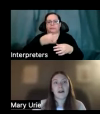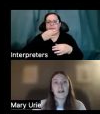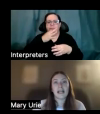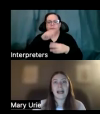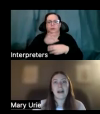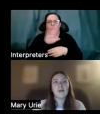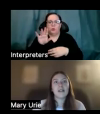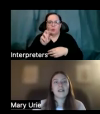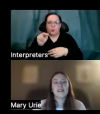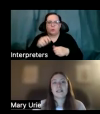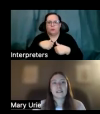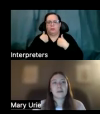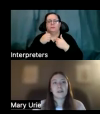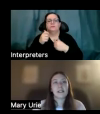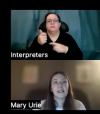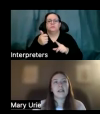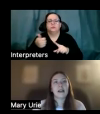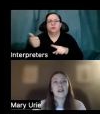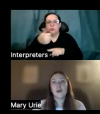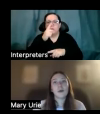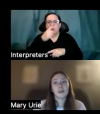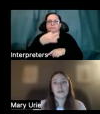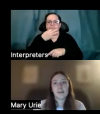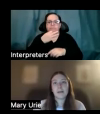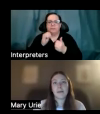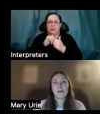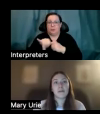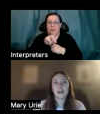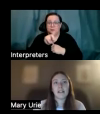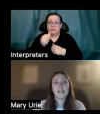on how this disability that you or your family member or friend,